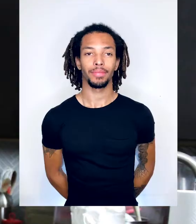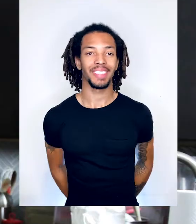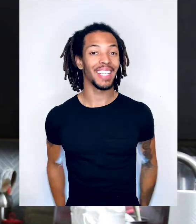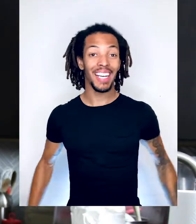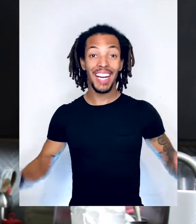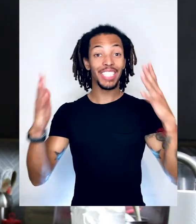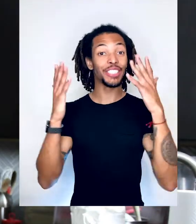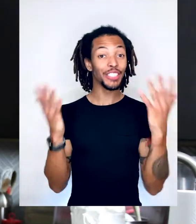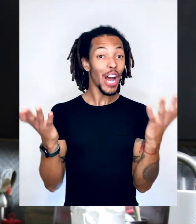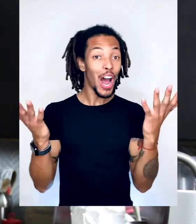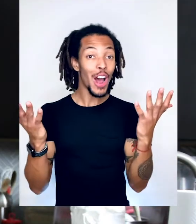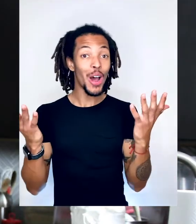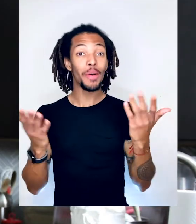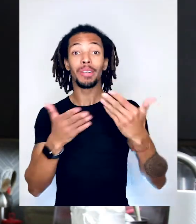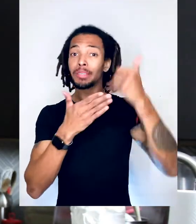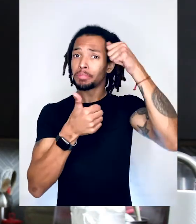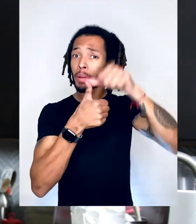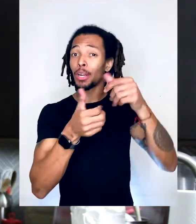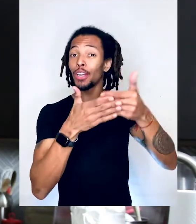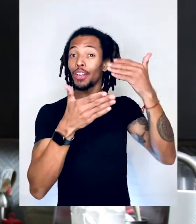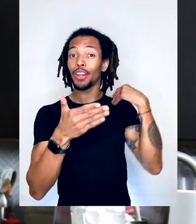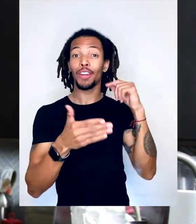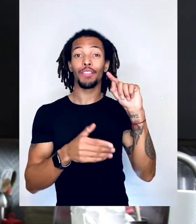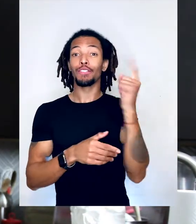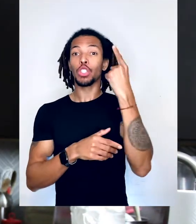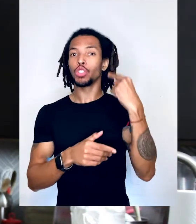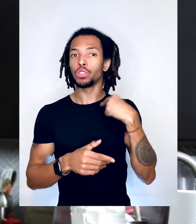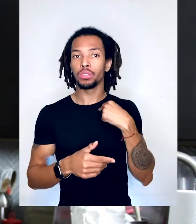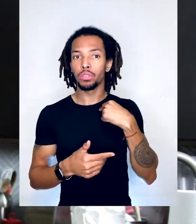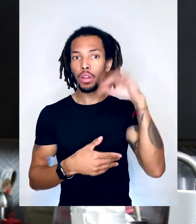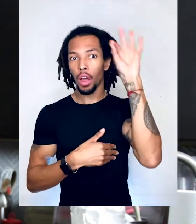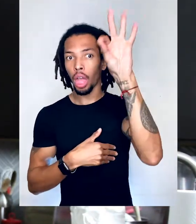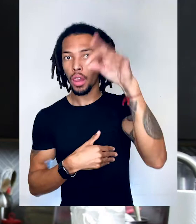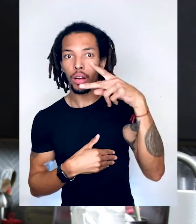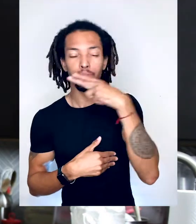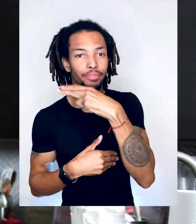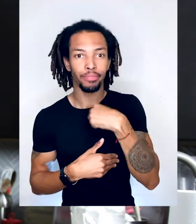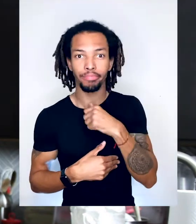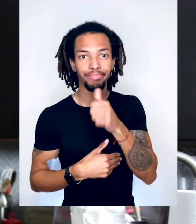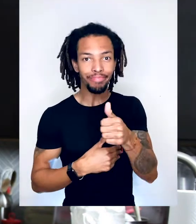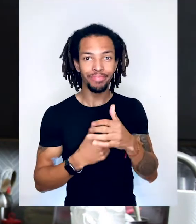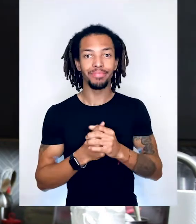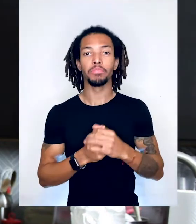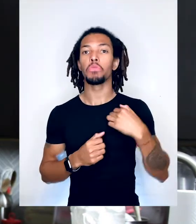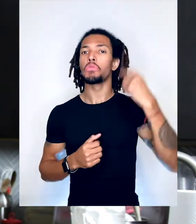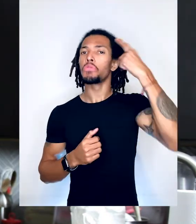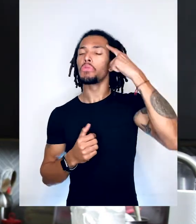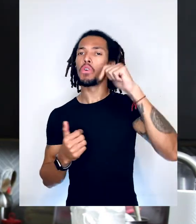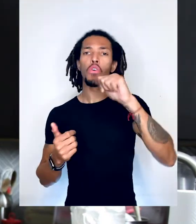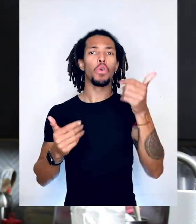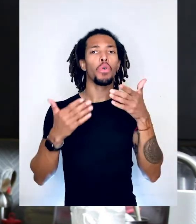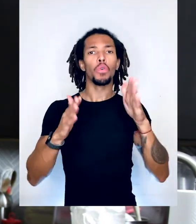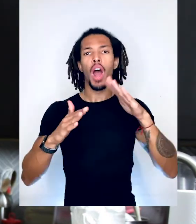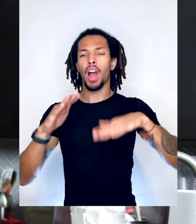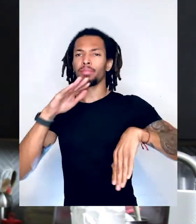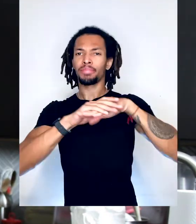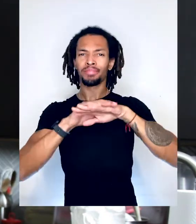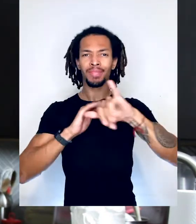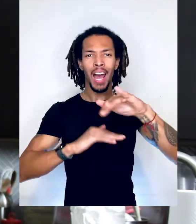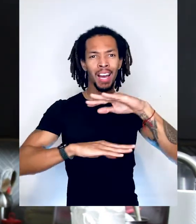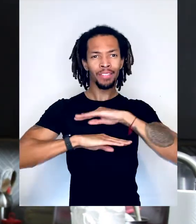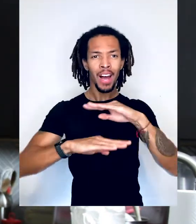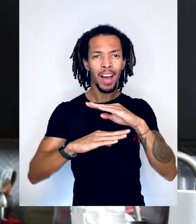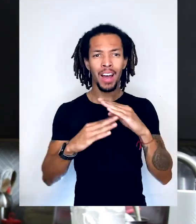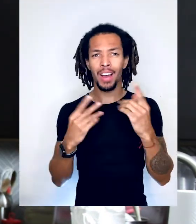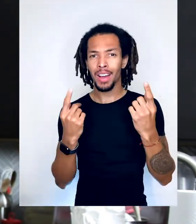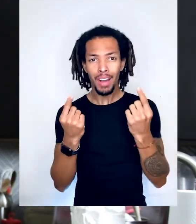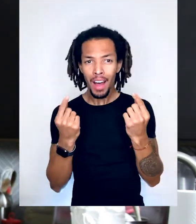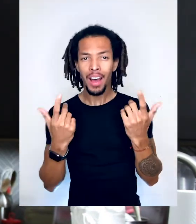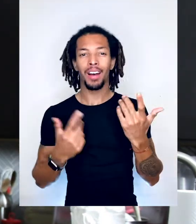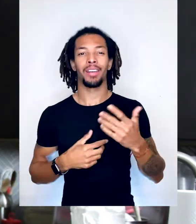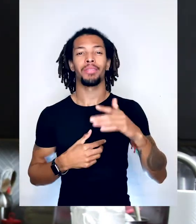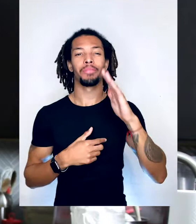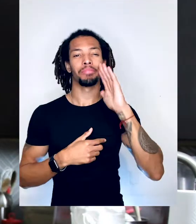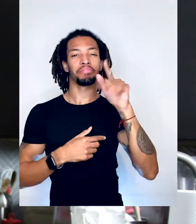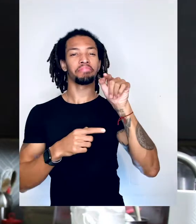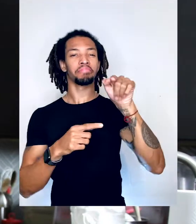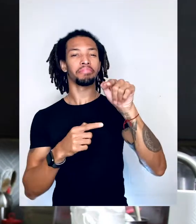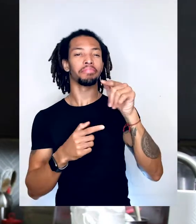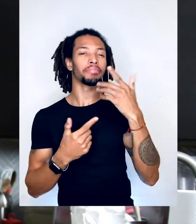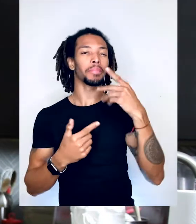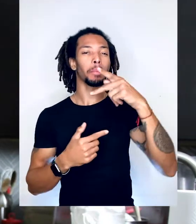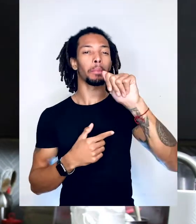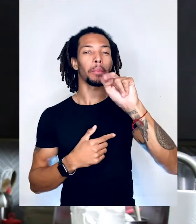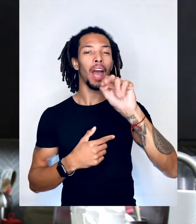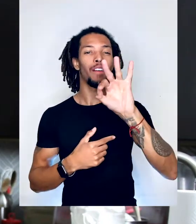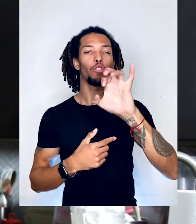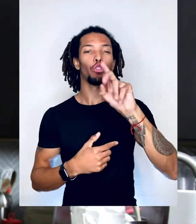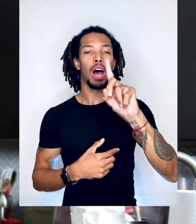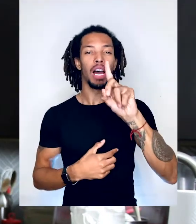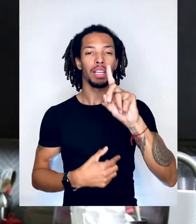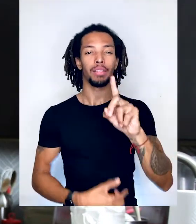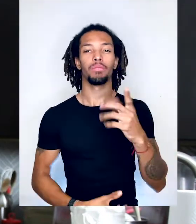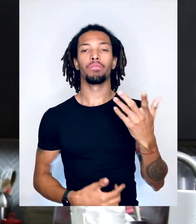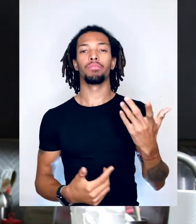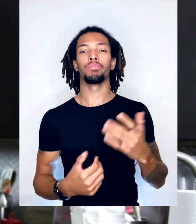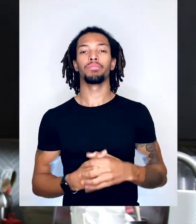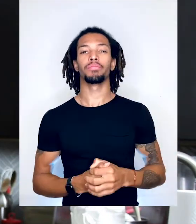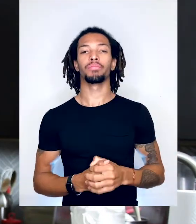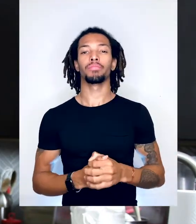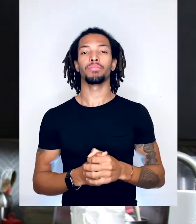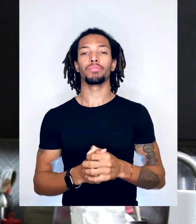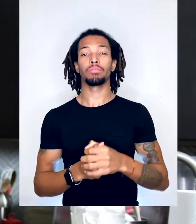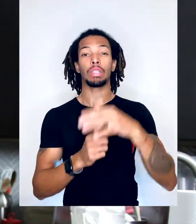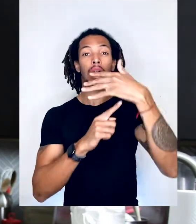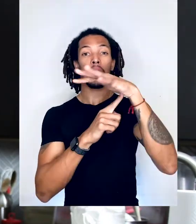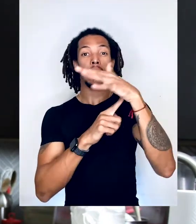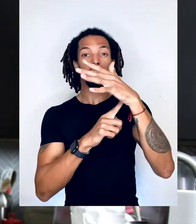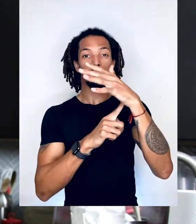So remember in the first recipe how I wouldn't shut up about the crispy leaves? I thought another way to maximize that satisfaction would be some kind of pan-fried vehicle with direct leaf to